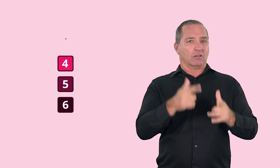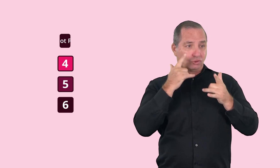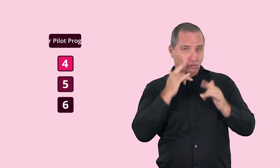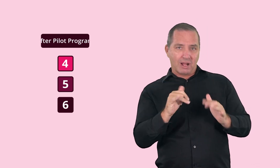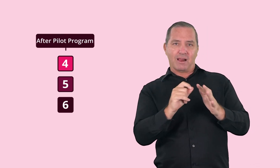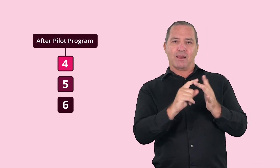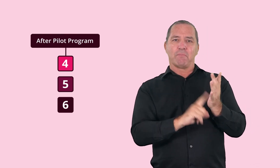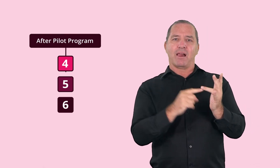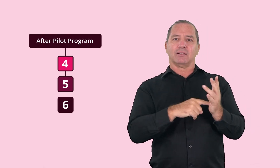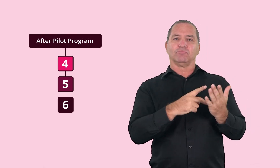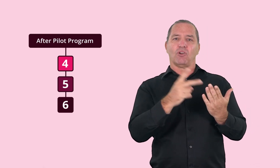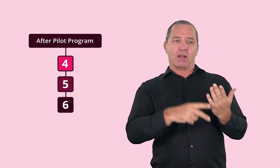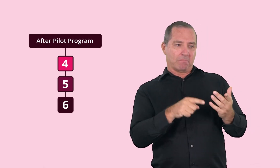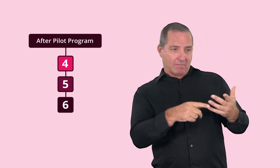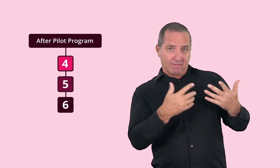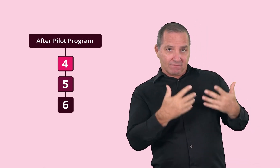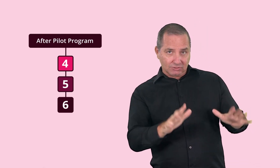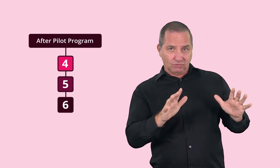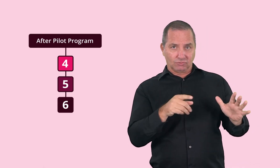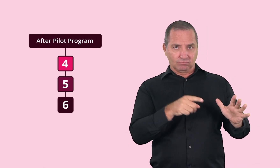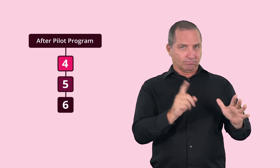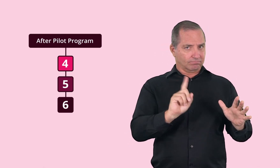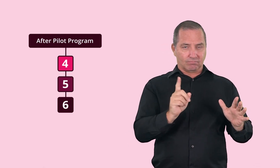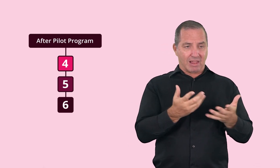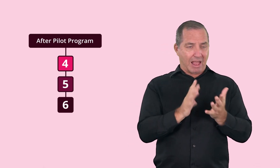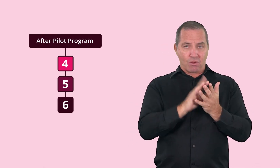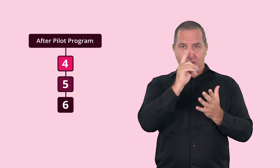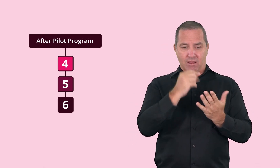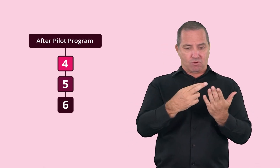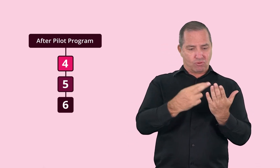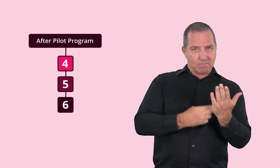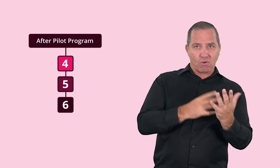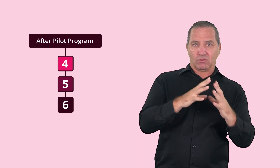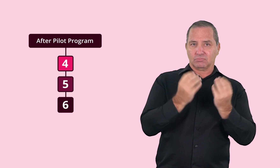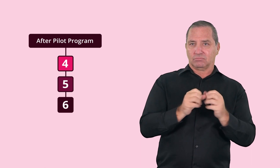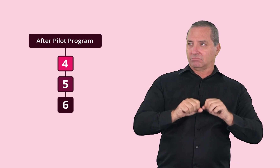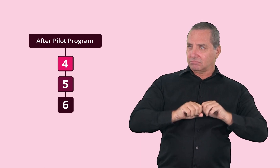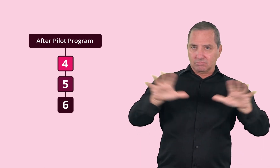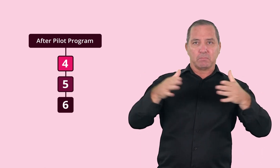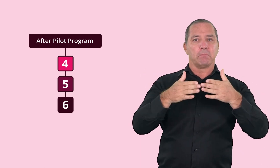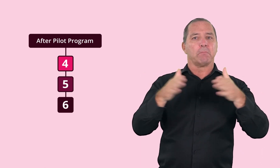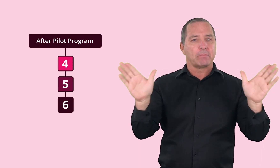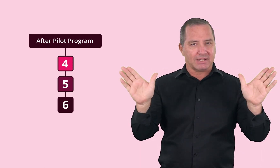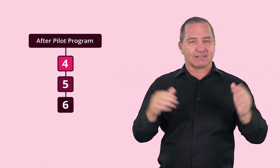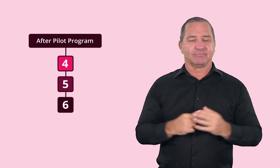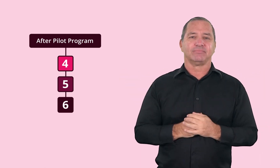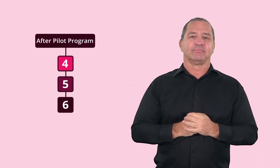after the trialling of the pilot program and how this report should be communicated to the public.